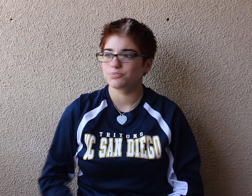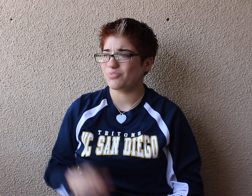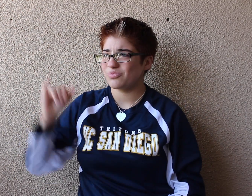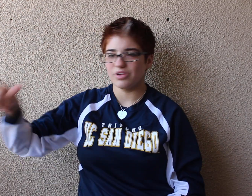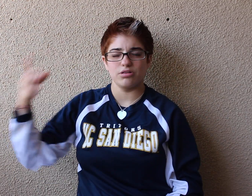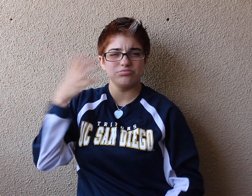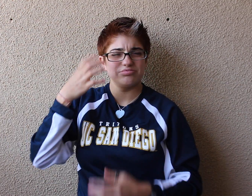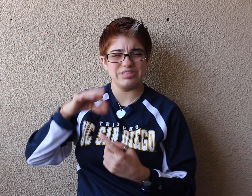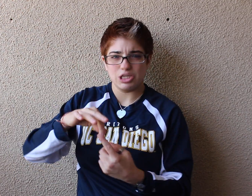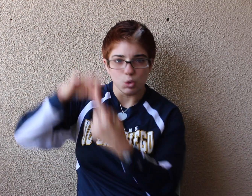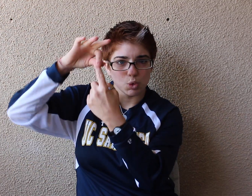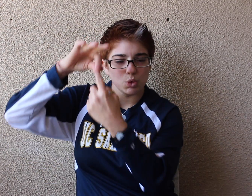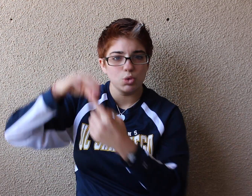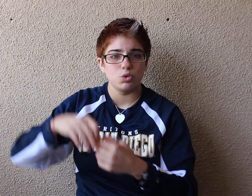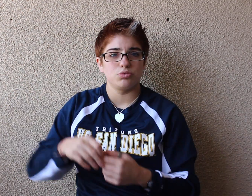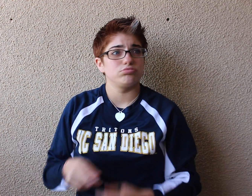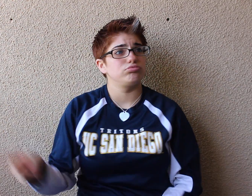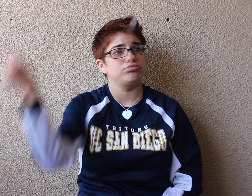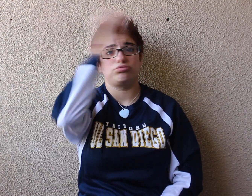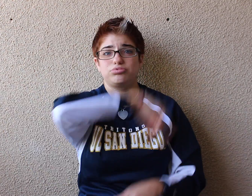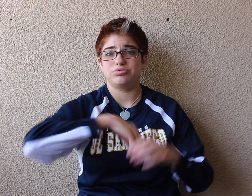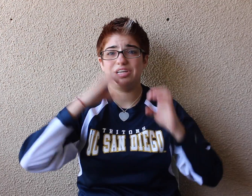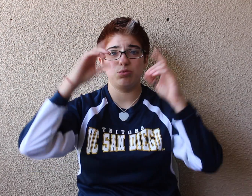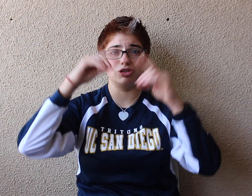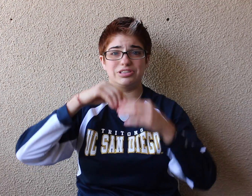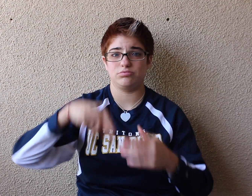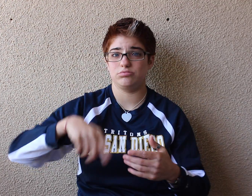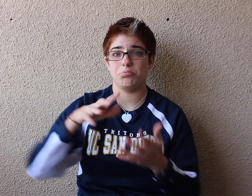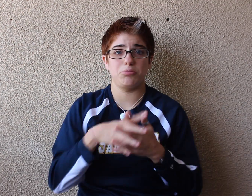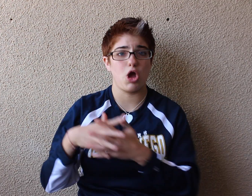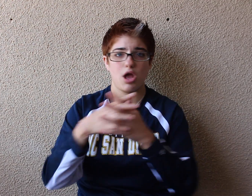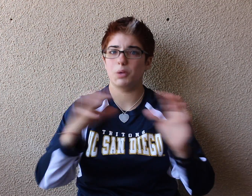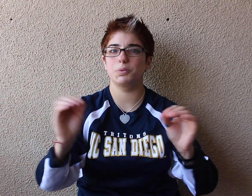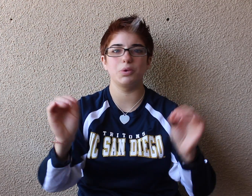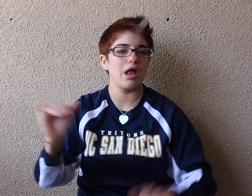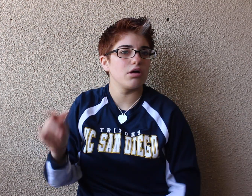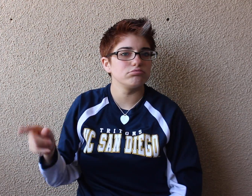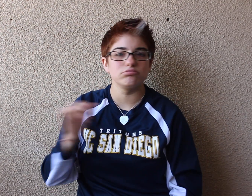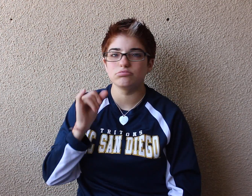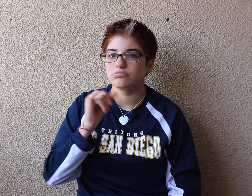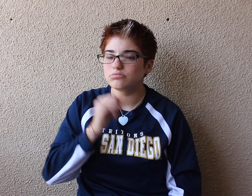This program is truly unique, and there are no other programs in America like this one.